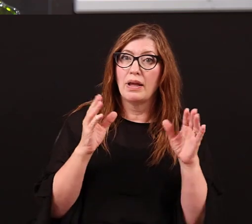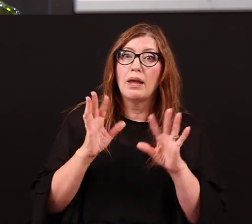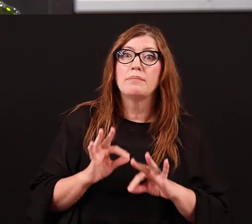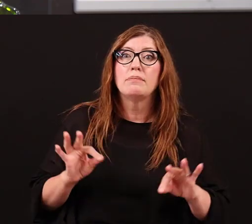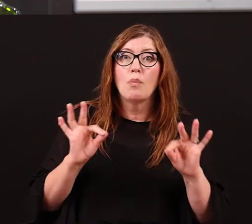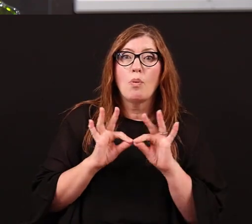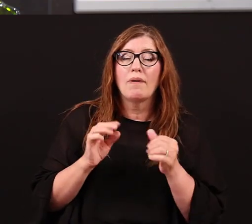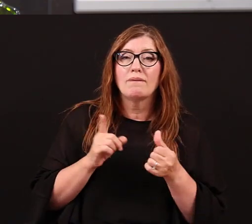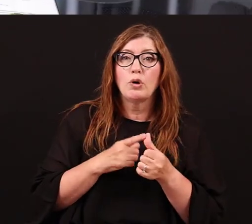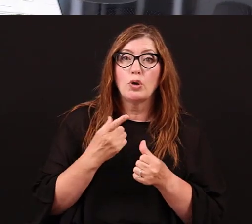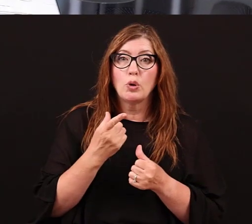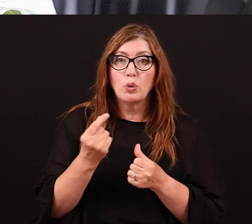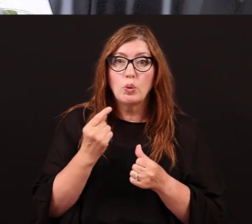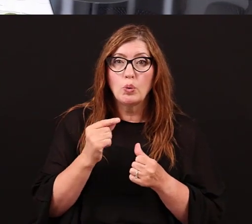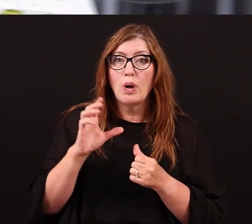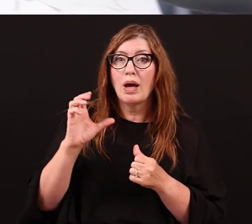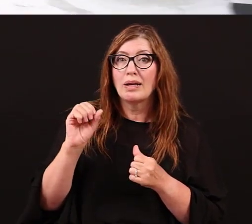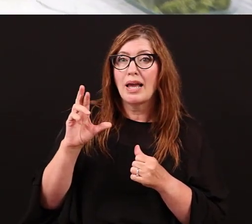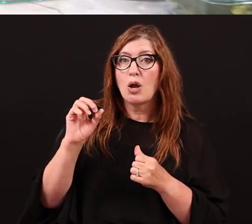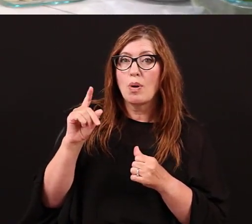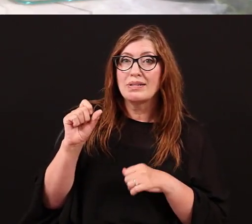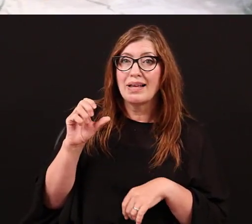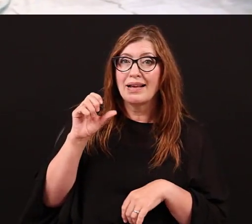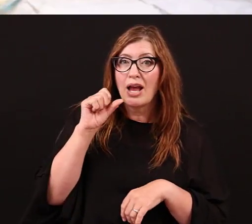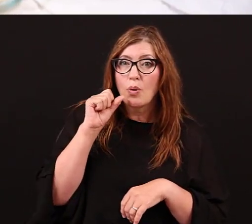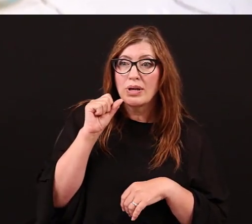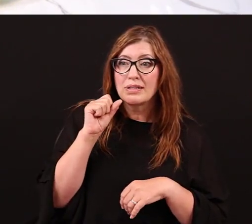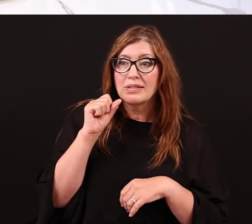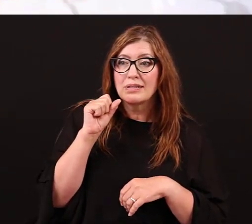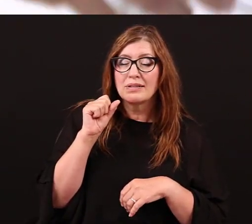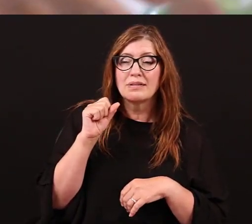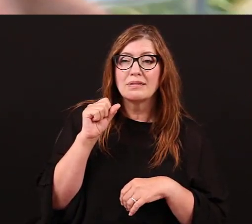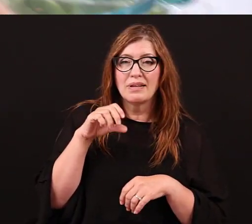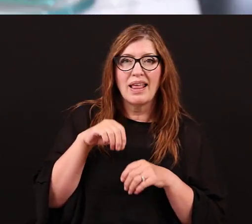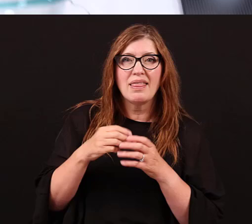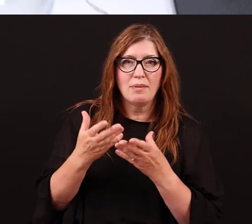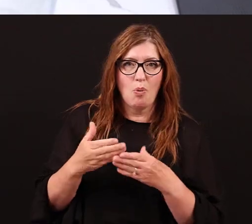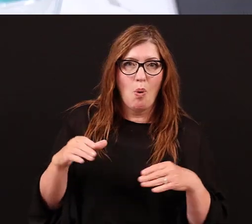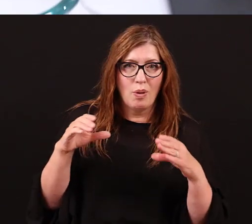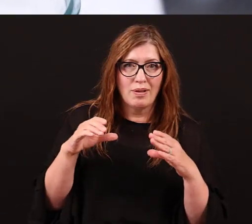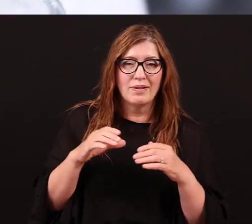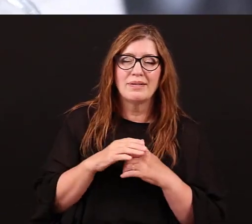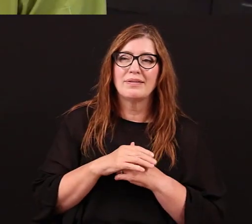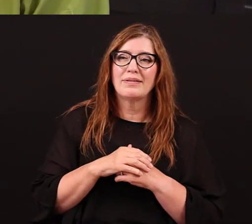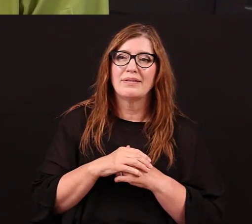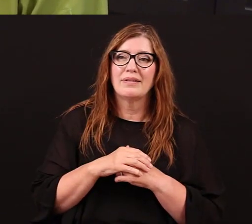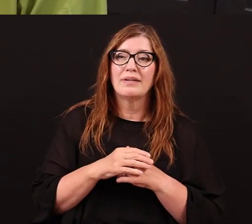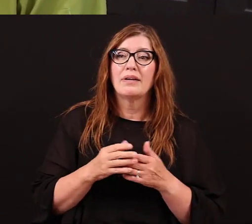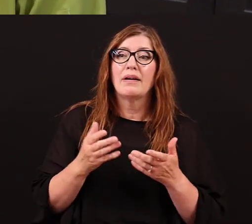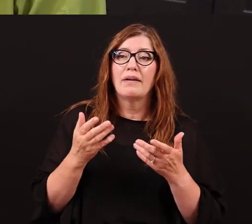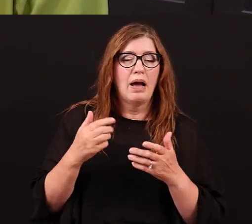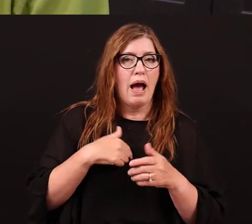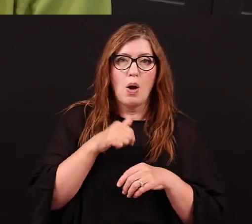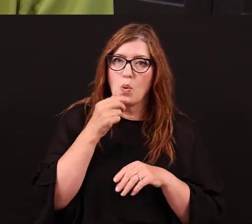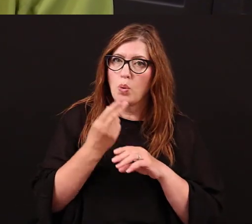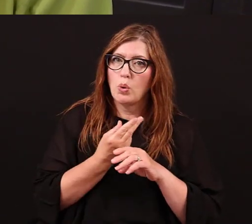So the first thing we're gonna do is, put our carrots in the bowl here. I'm not gonna use all the Brussels sprouts.